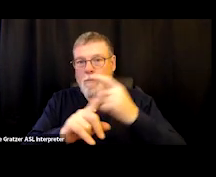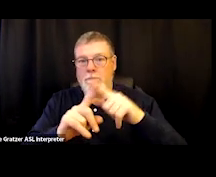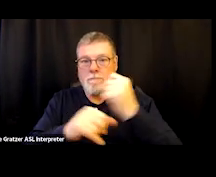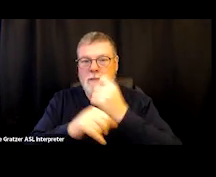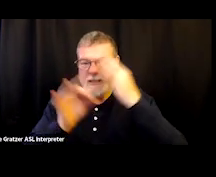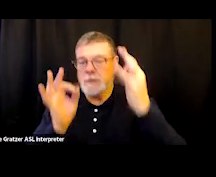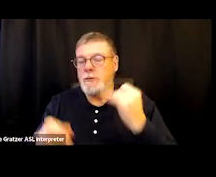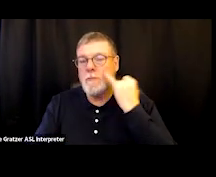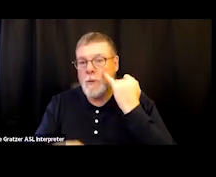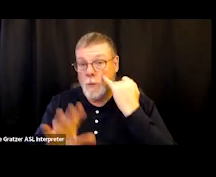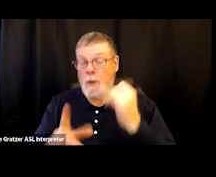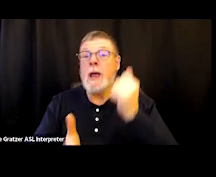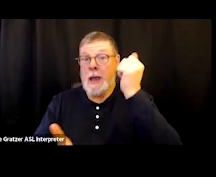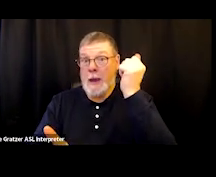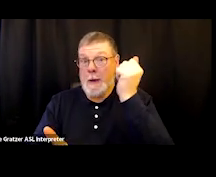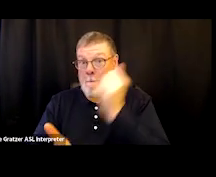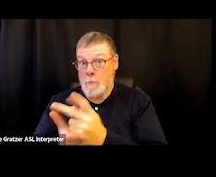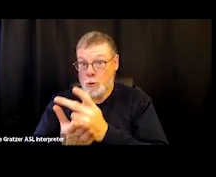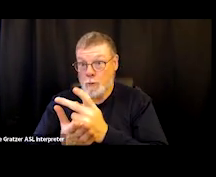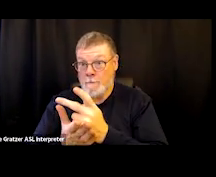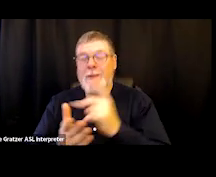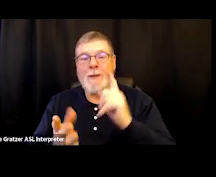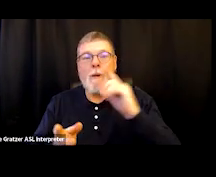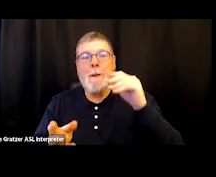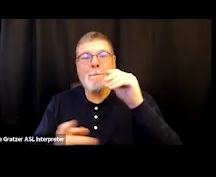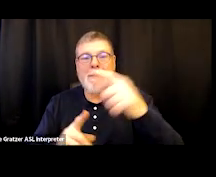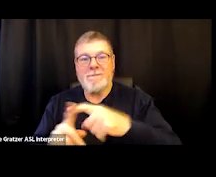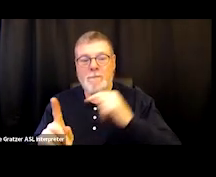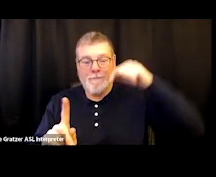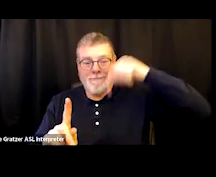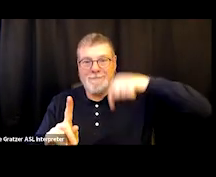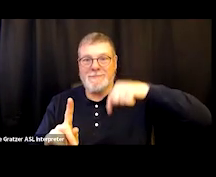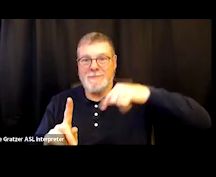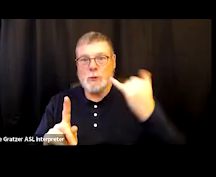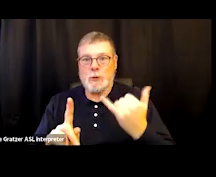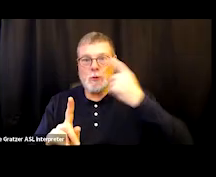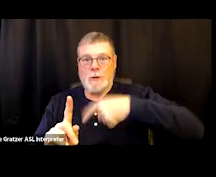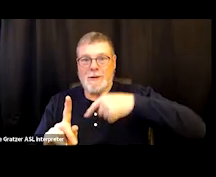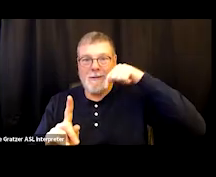If the person got approved for SSI, they would get paid back to their original protective filing date.